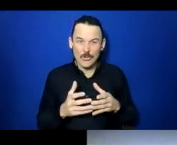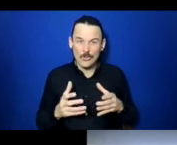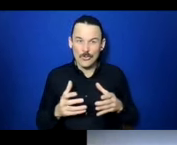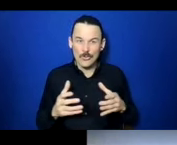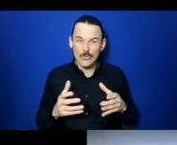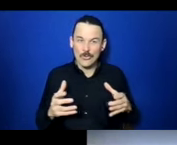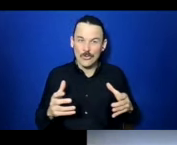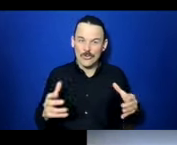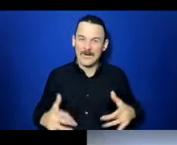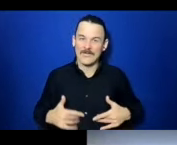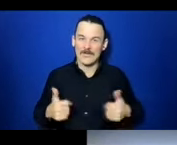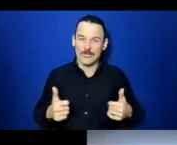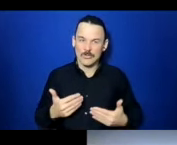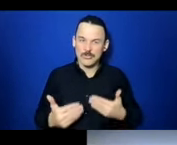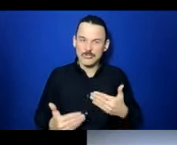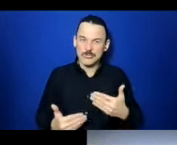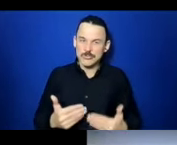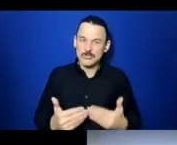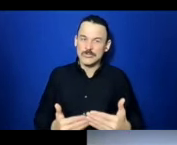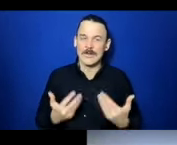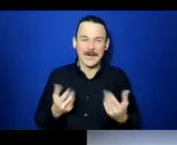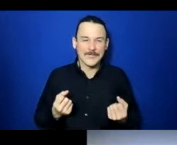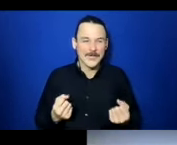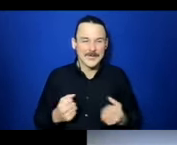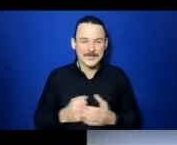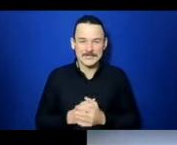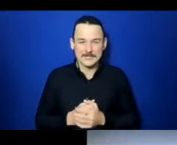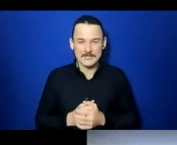[Pete] So double down is what you're saying. Double down. Let's keep going.